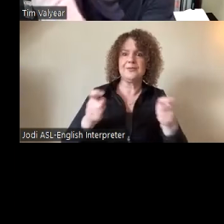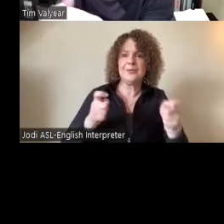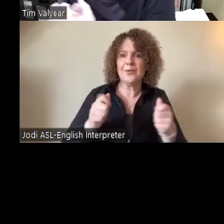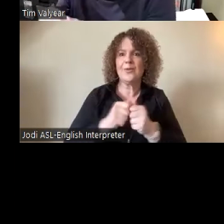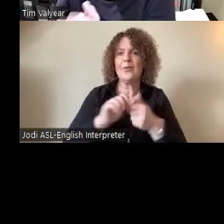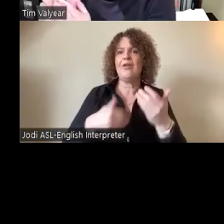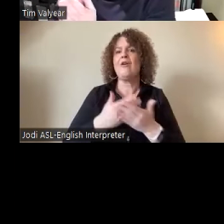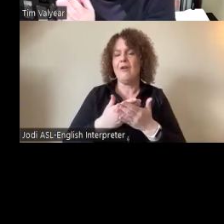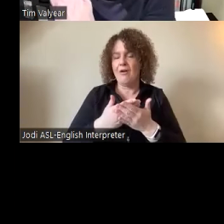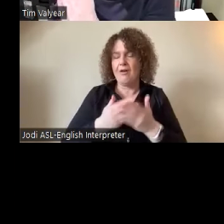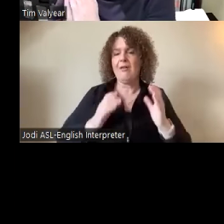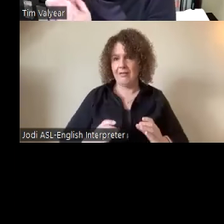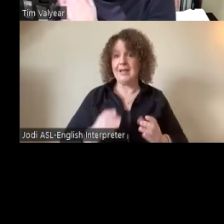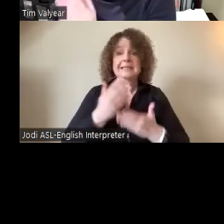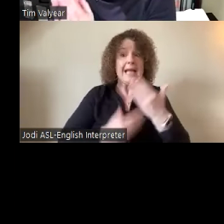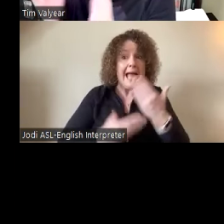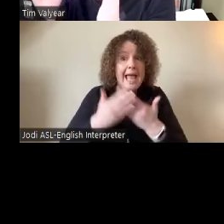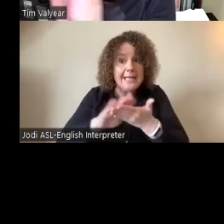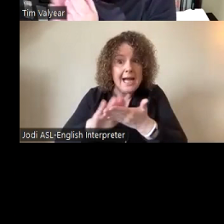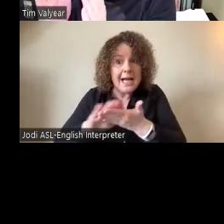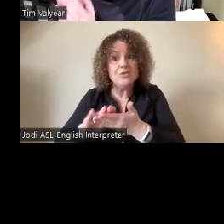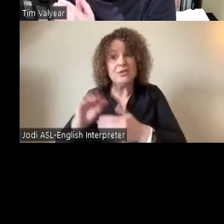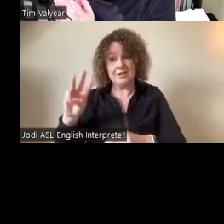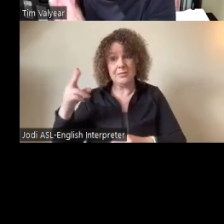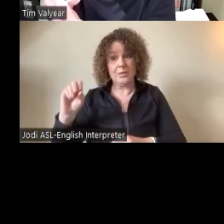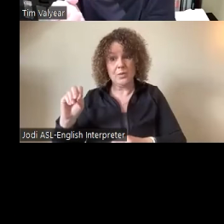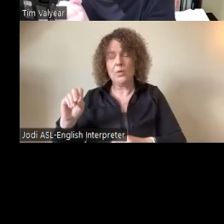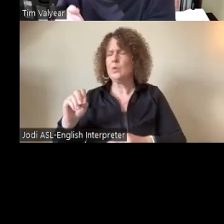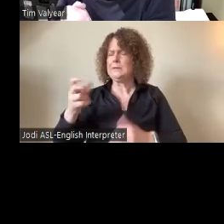these practices describe prevention and control